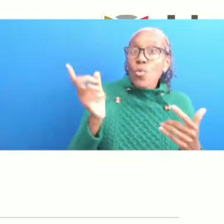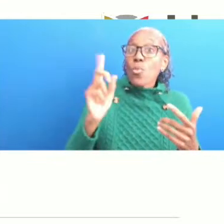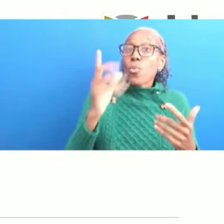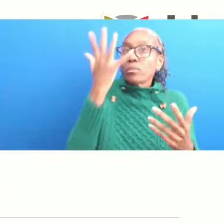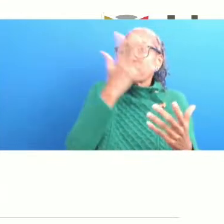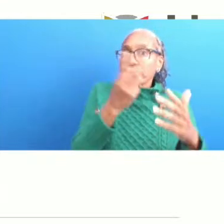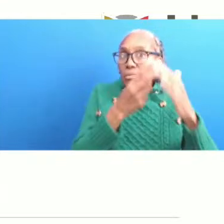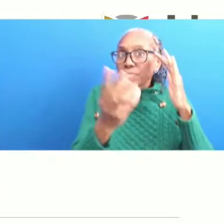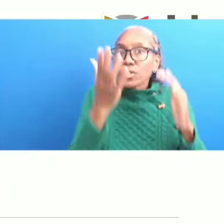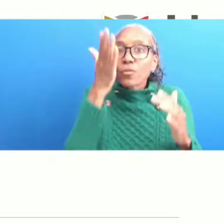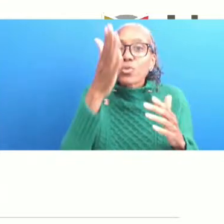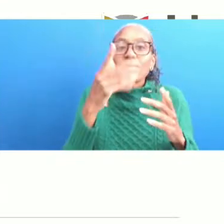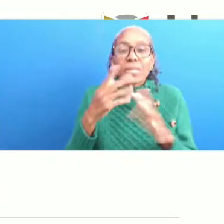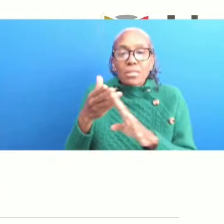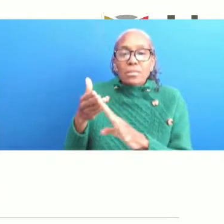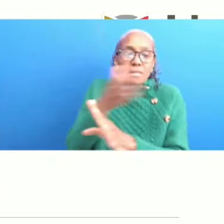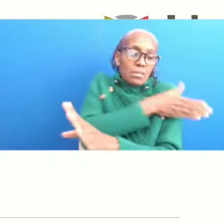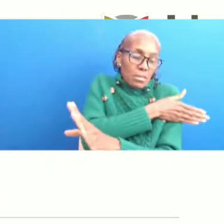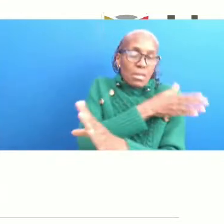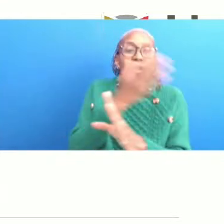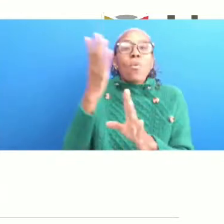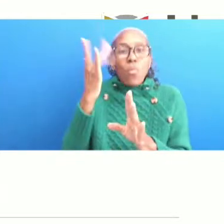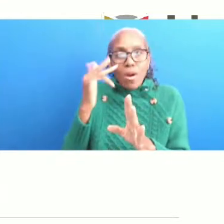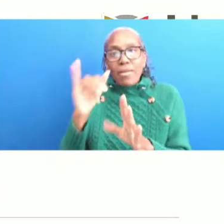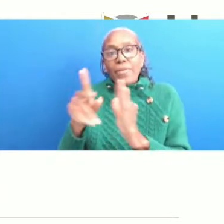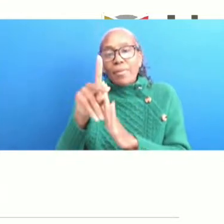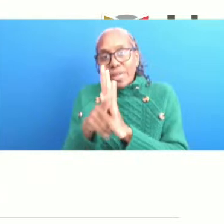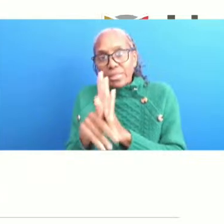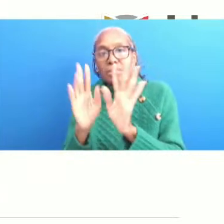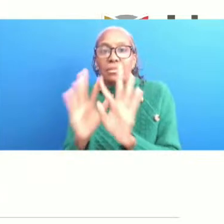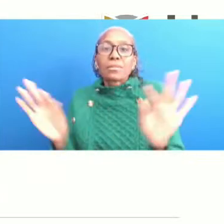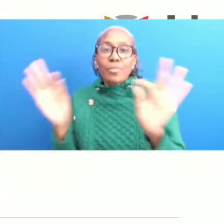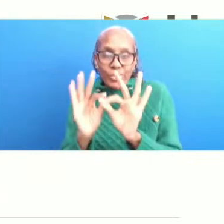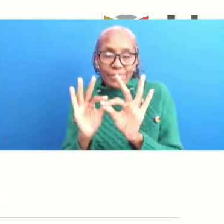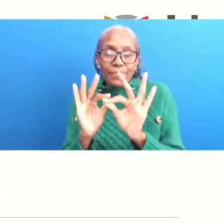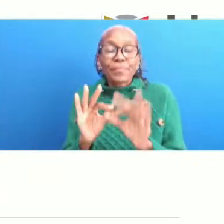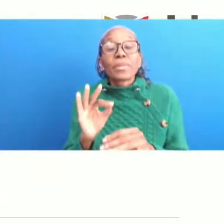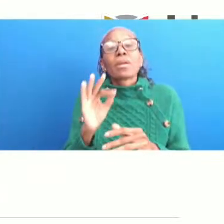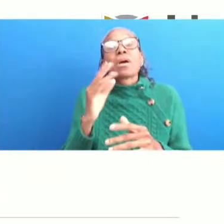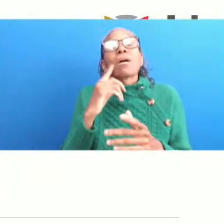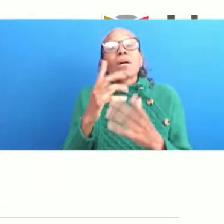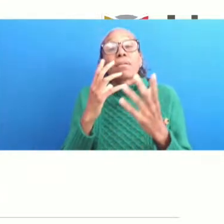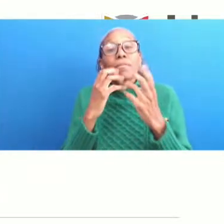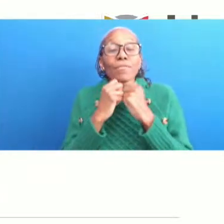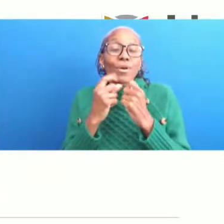COMMUNITY. OF COURSE THERE ARE CONCERNS ABOUT WHERE THAT LOOKS IN THE